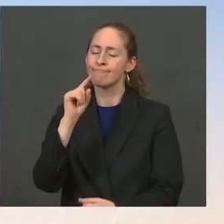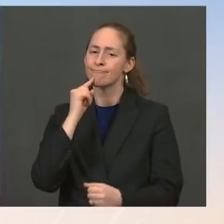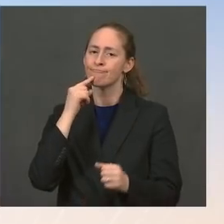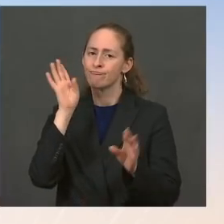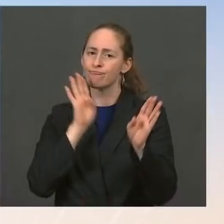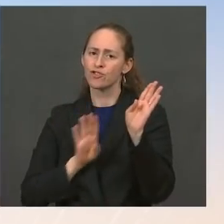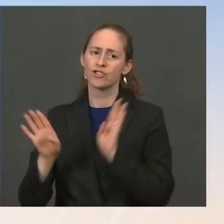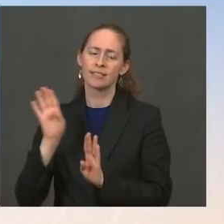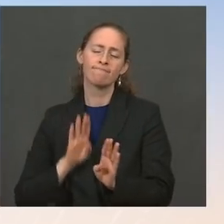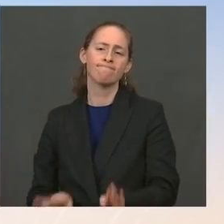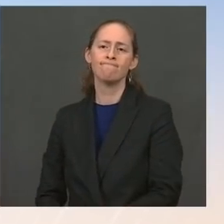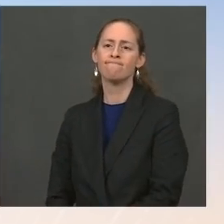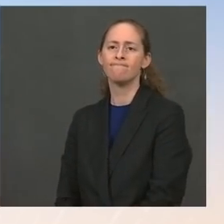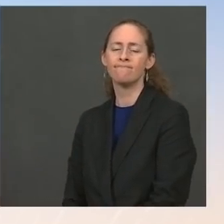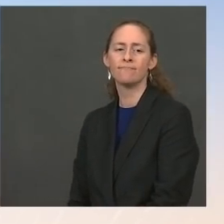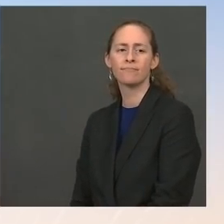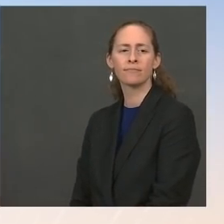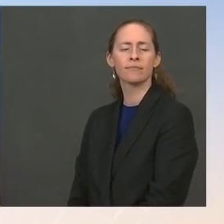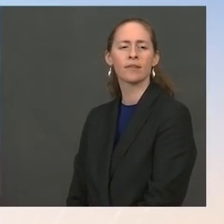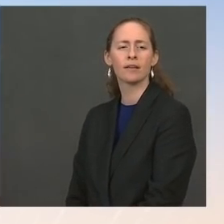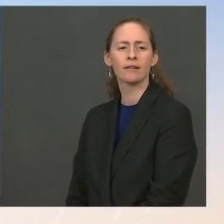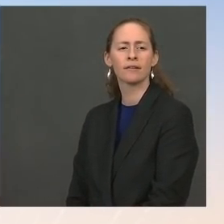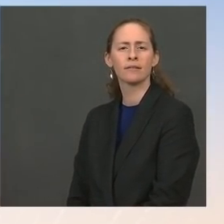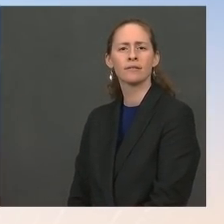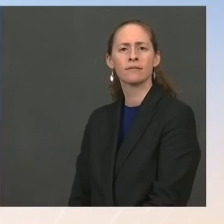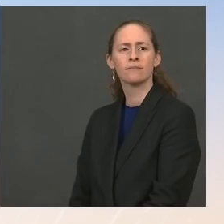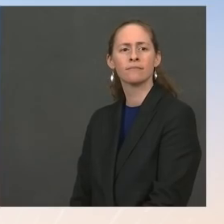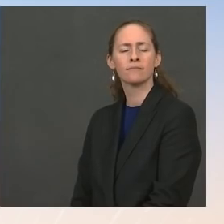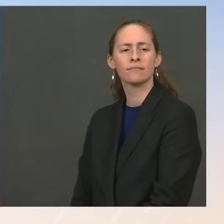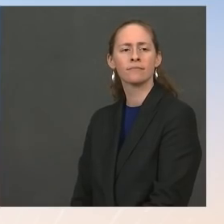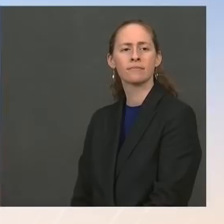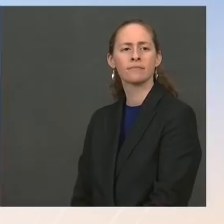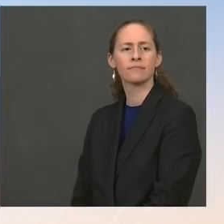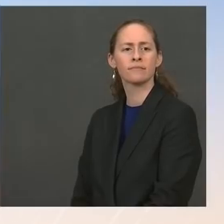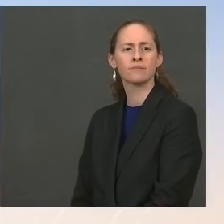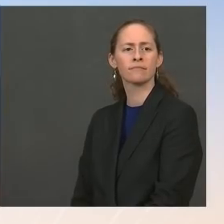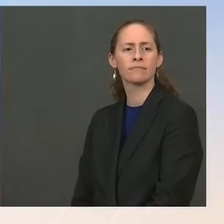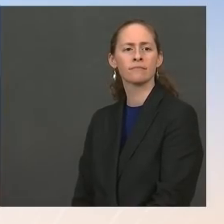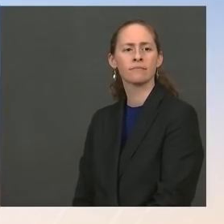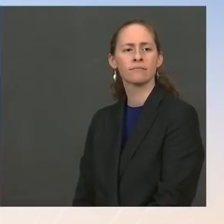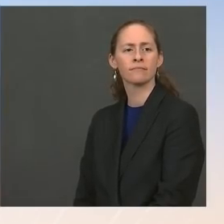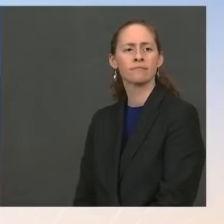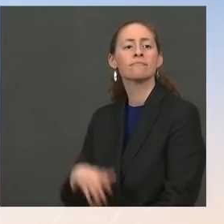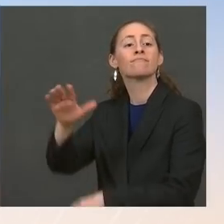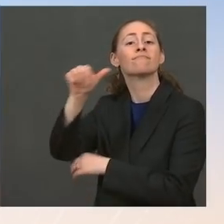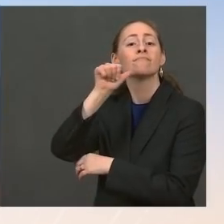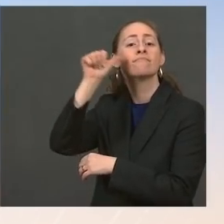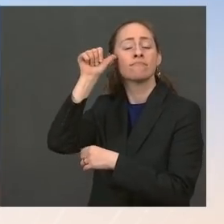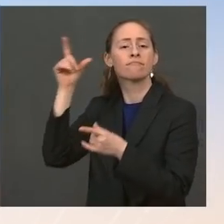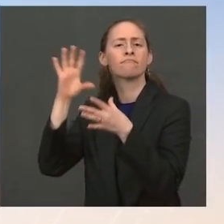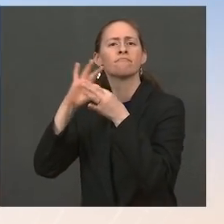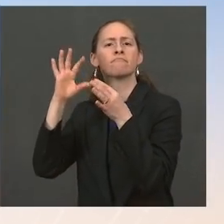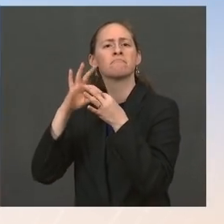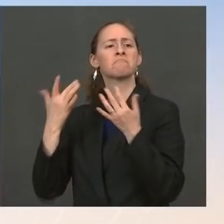Ms. Psaki: Sure. The Press: You were asked about this idea of a "diplomatic boycott." I'm wondering if you can offer any additional details or define